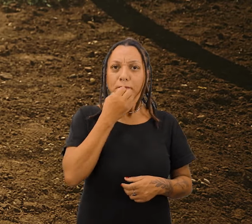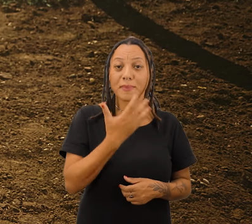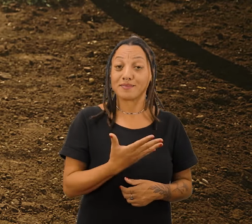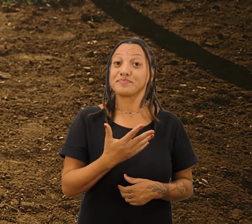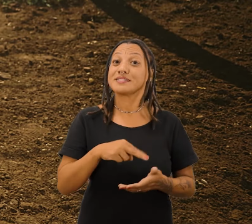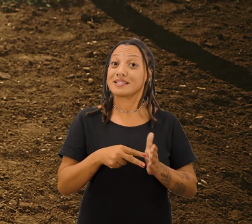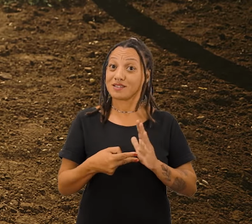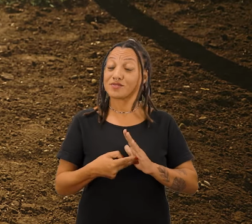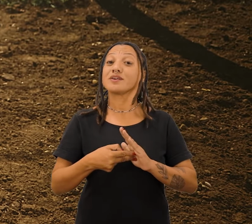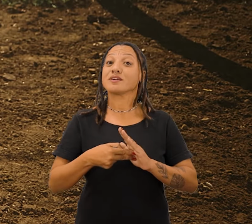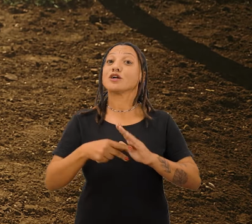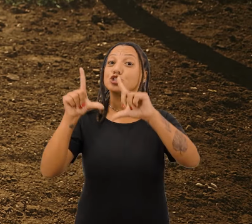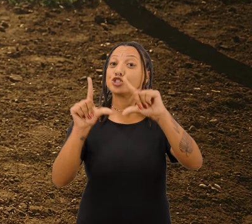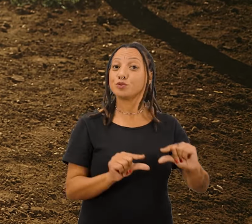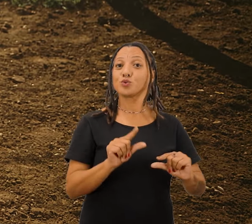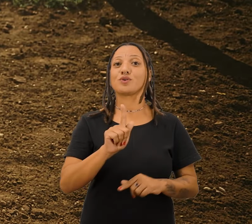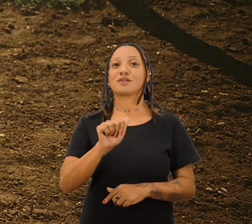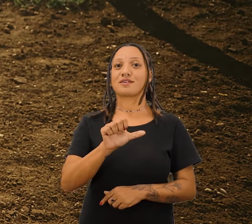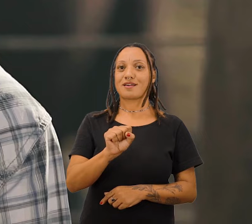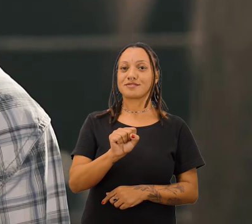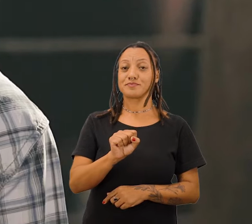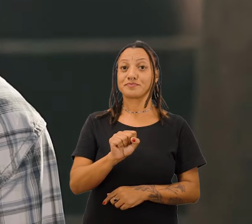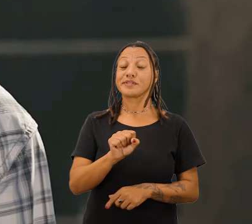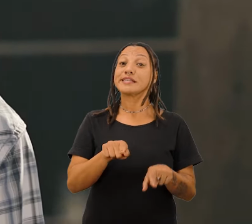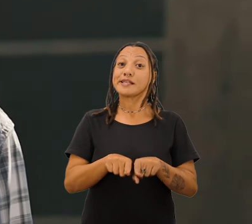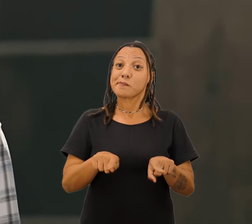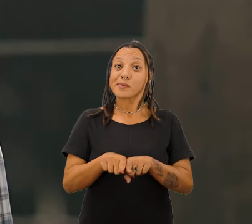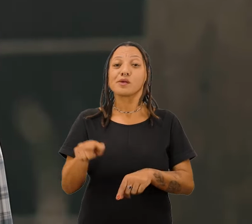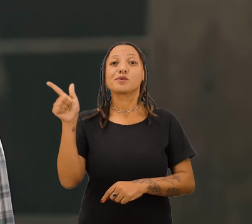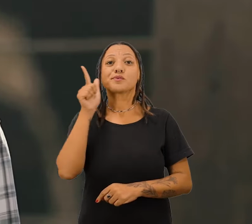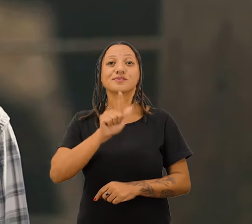The digestibility of food also greatly helps to reduce the emission of these gases.